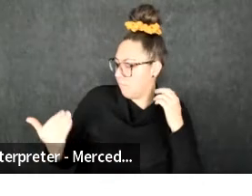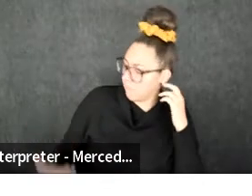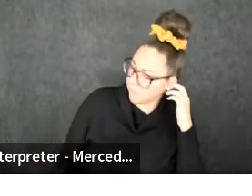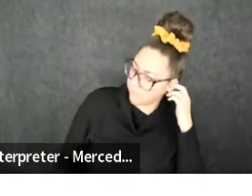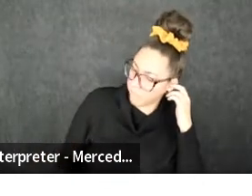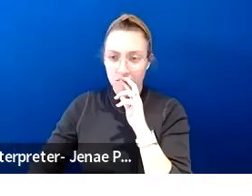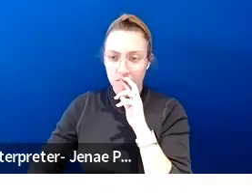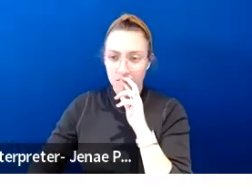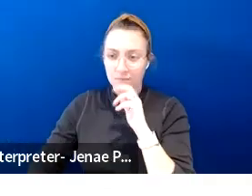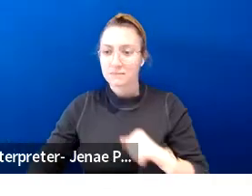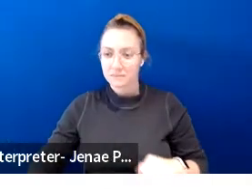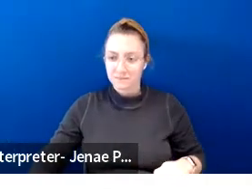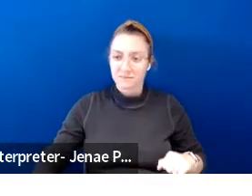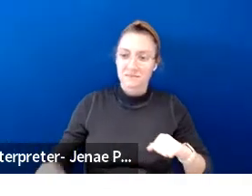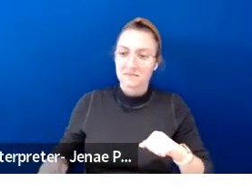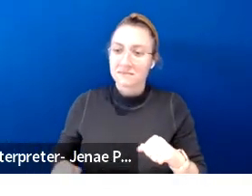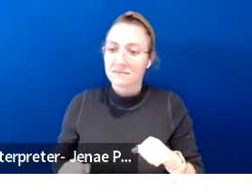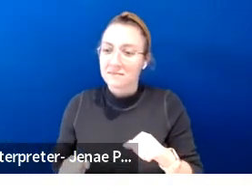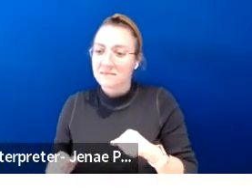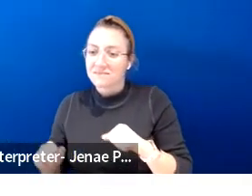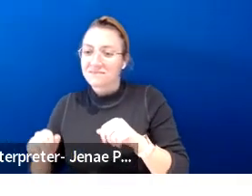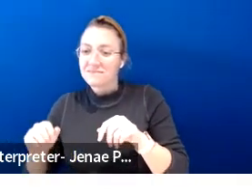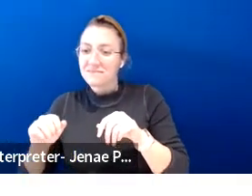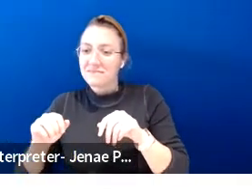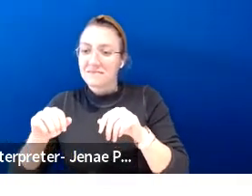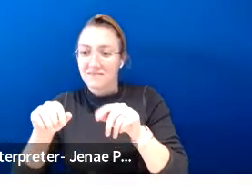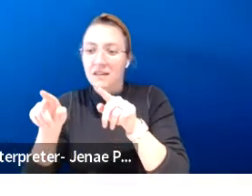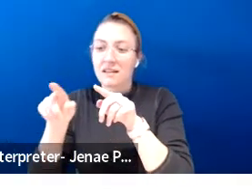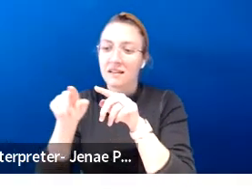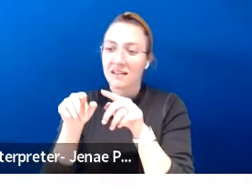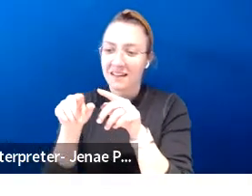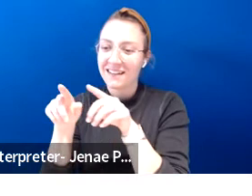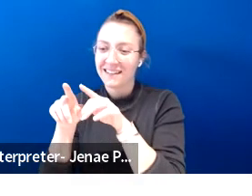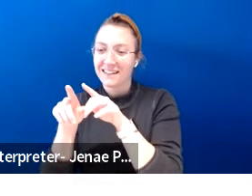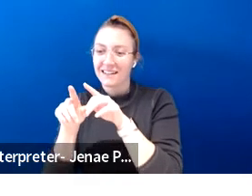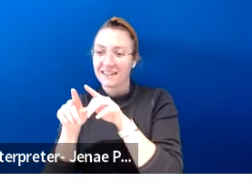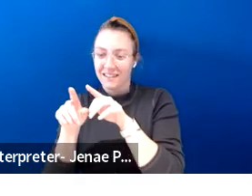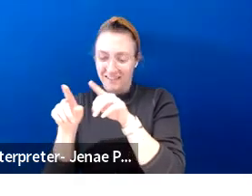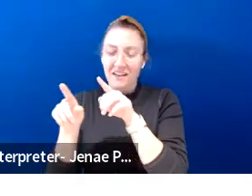We're also, in terms of goals, are making sure that we want that we're allocating enough time for important goals.